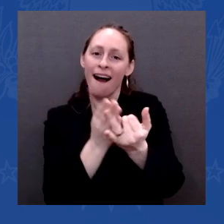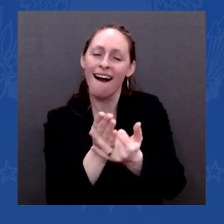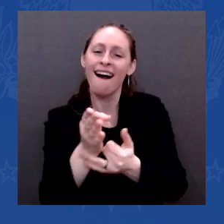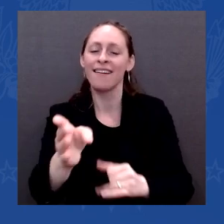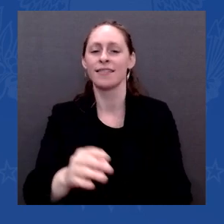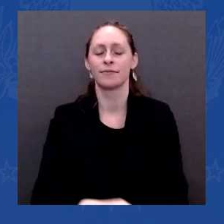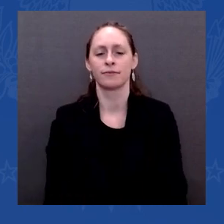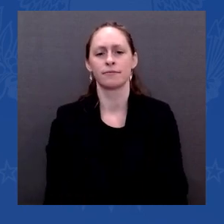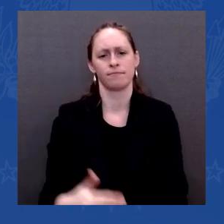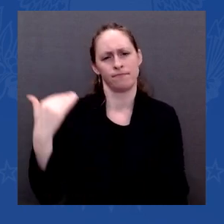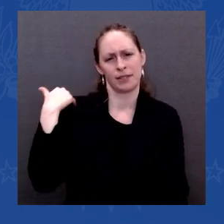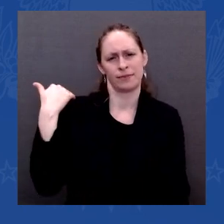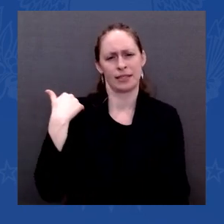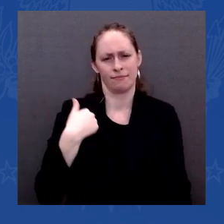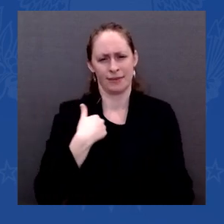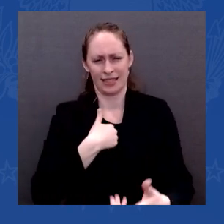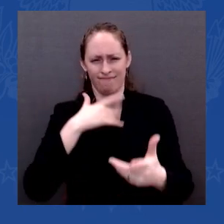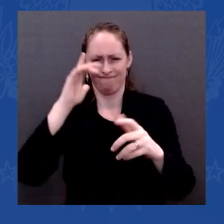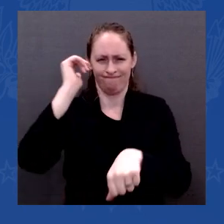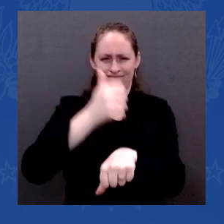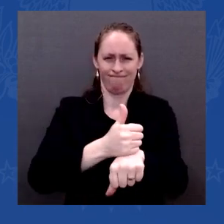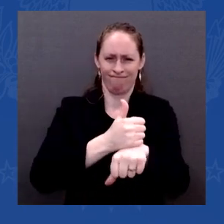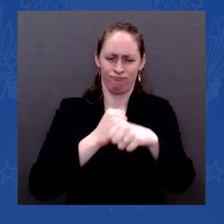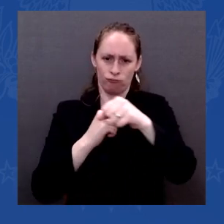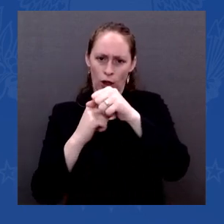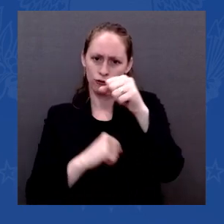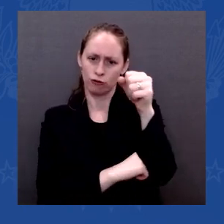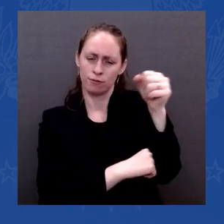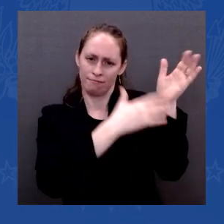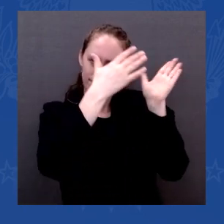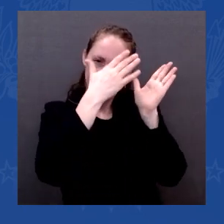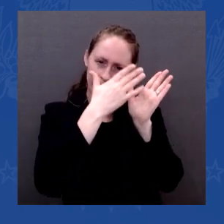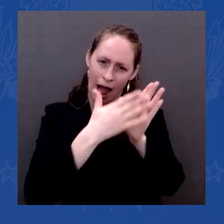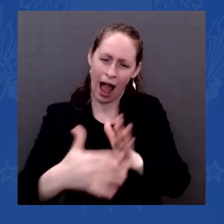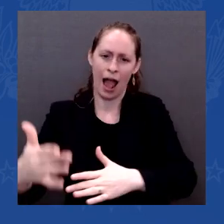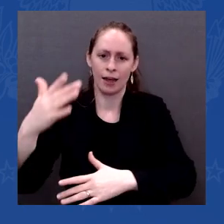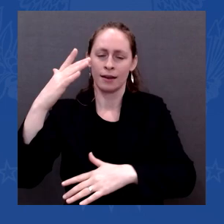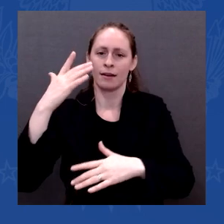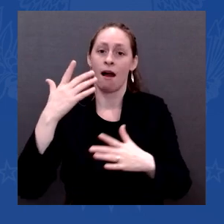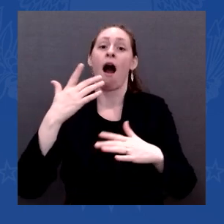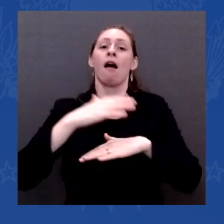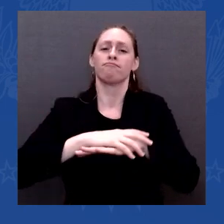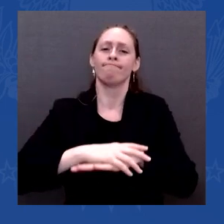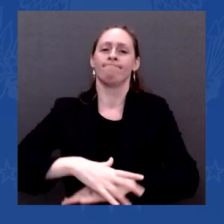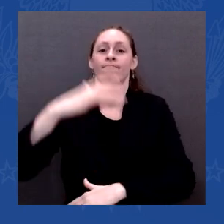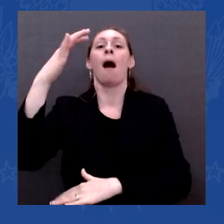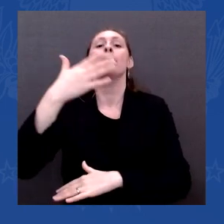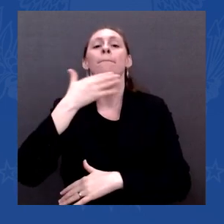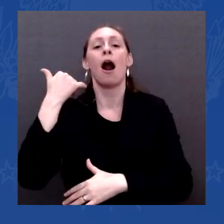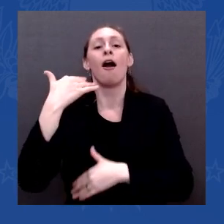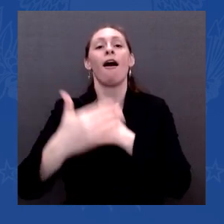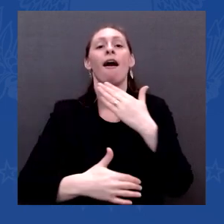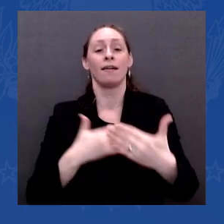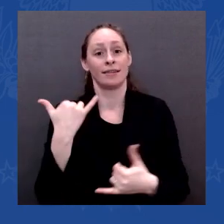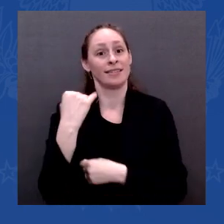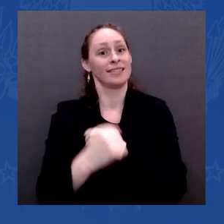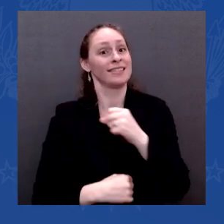is the Build Back Better Act. Nothing is going to do more to ease pressure on families. As a -- as my friend Jim Clyburn says,